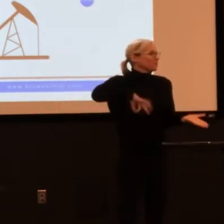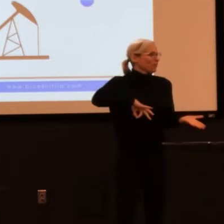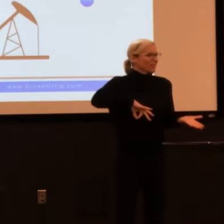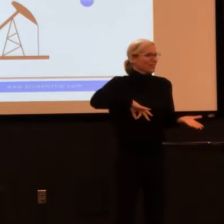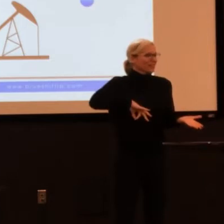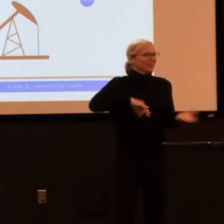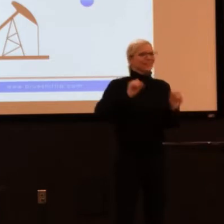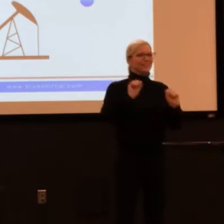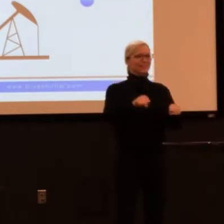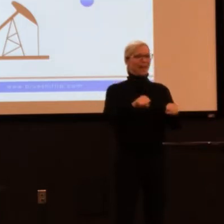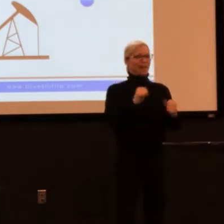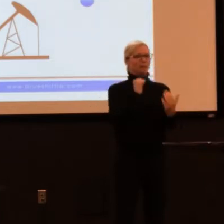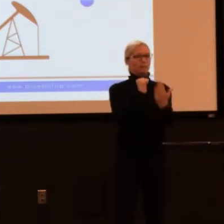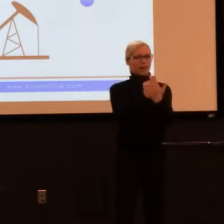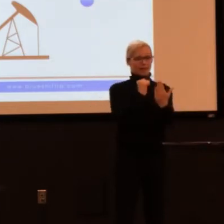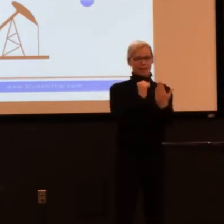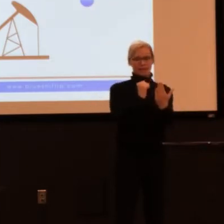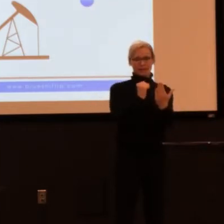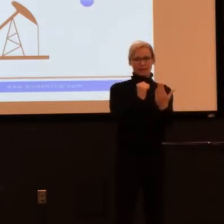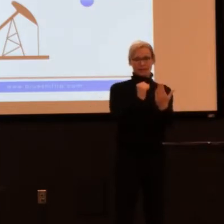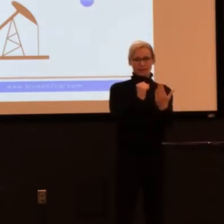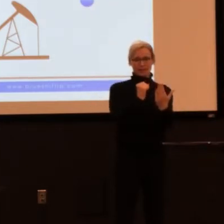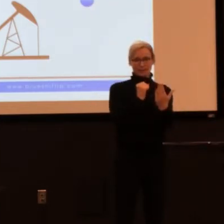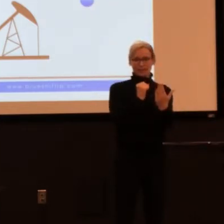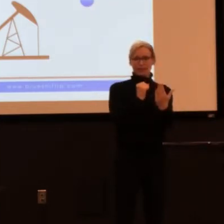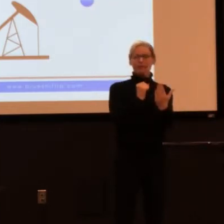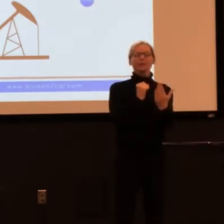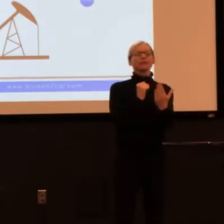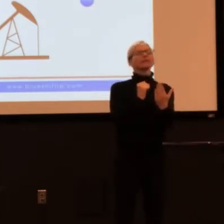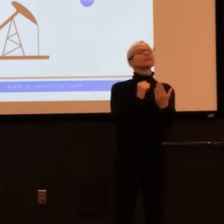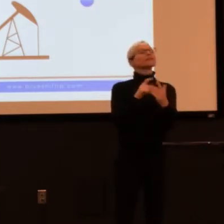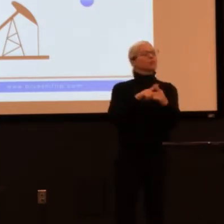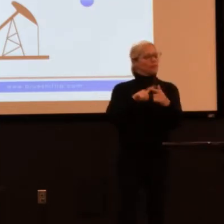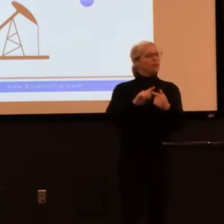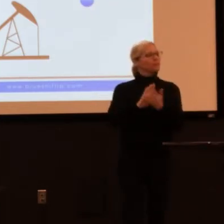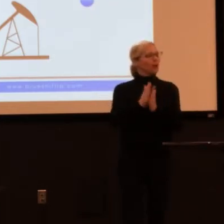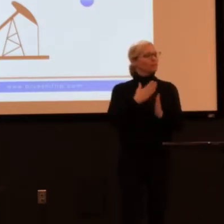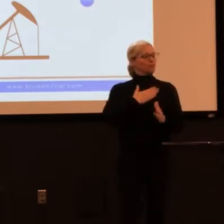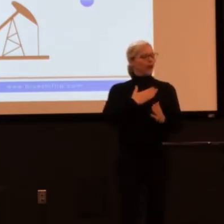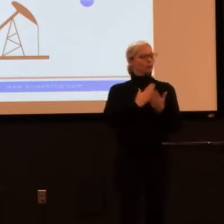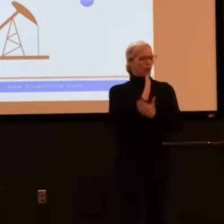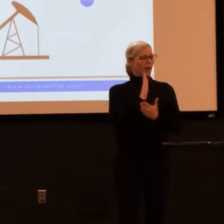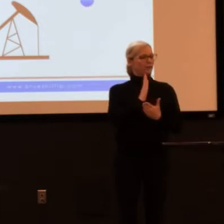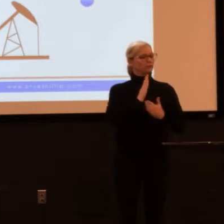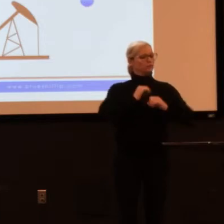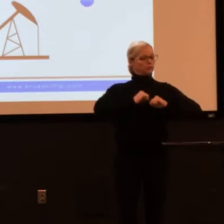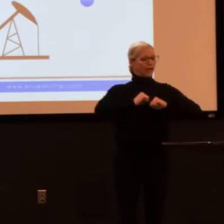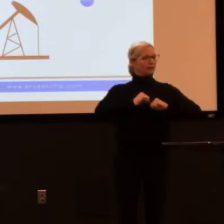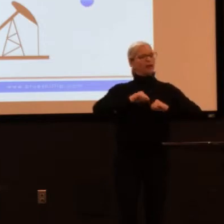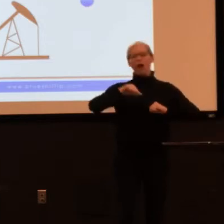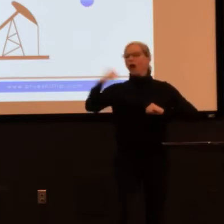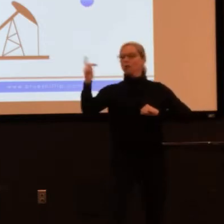and thereby obtain the right to prevent others from making or using or selling it.